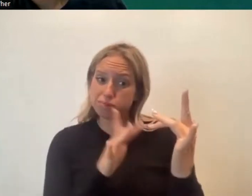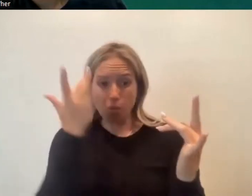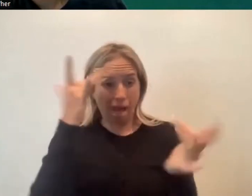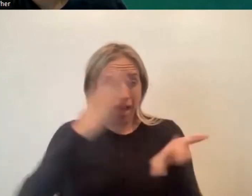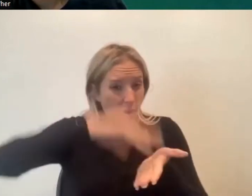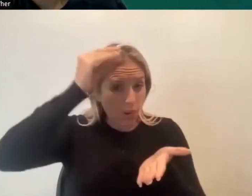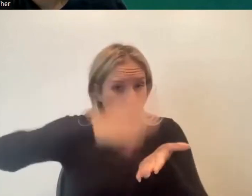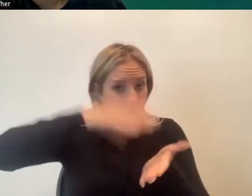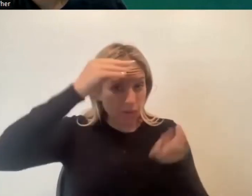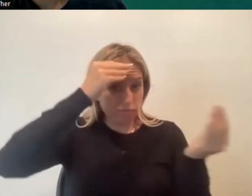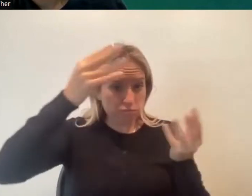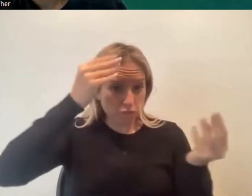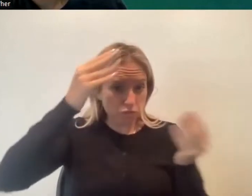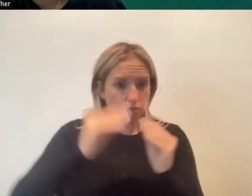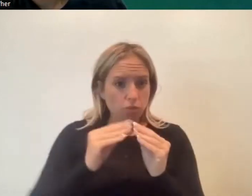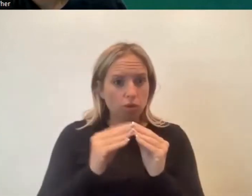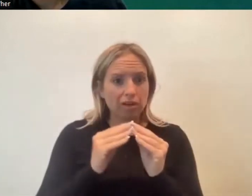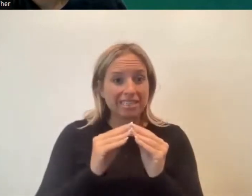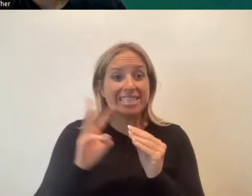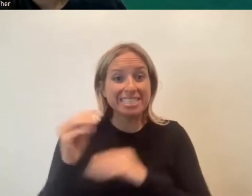Mike: They only give you 60 days to start the appeal